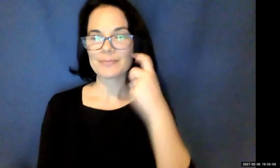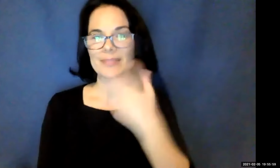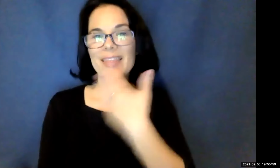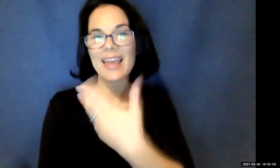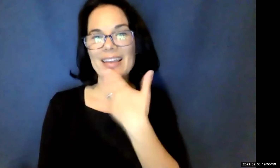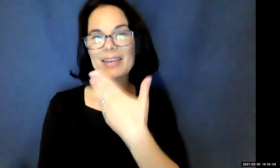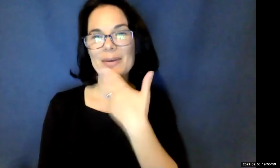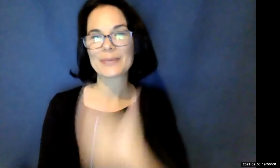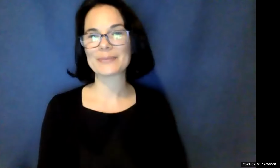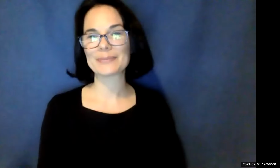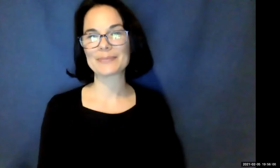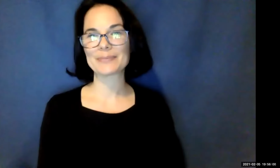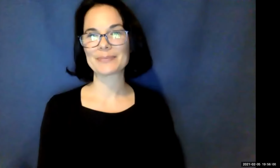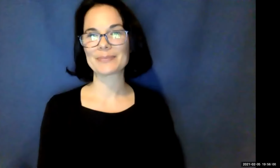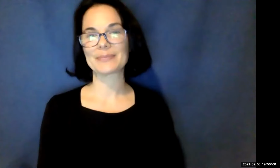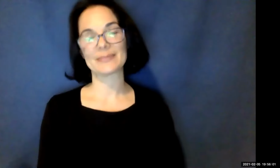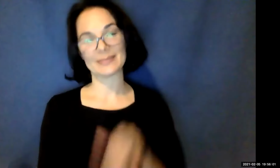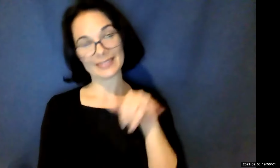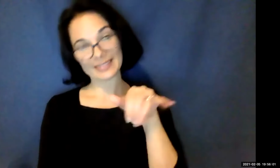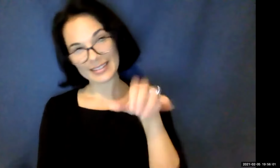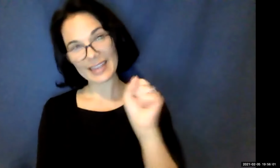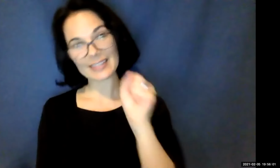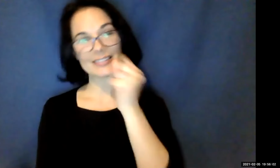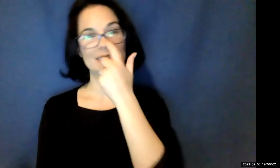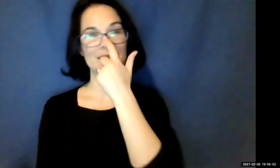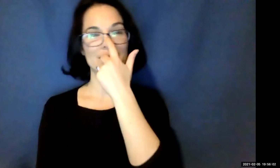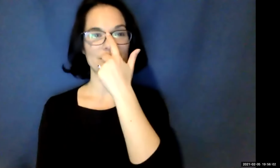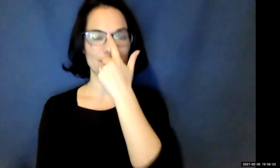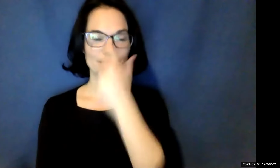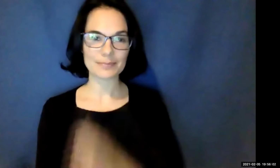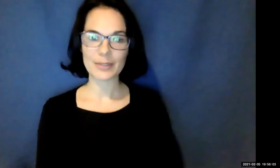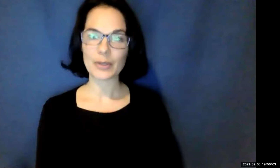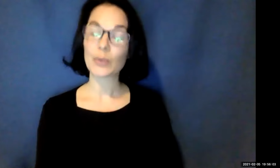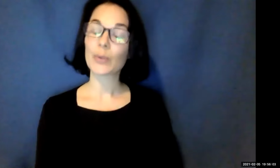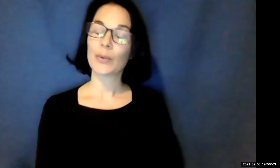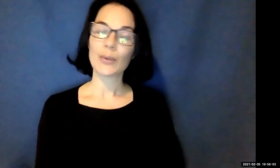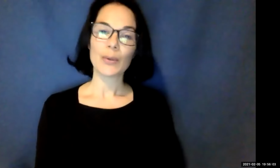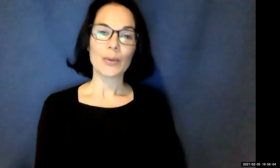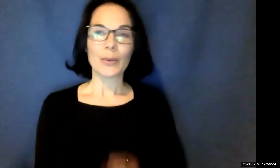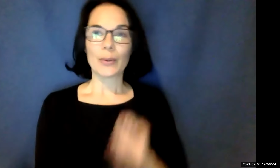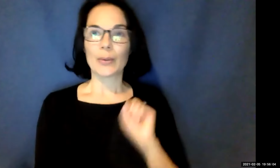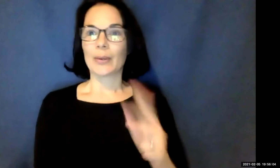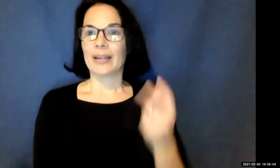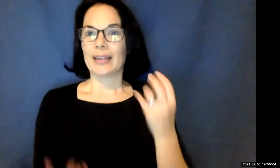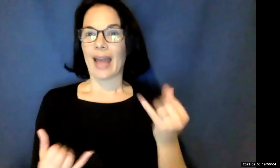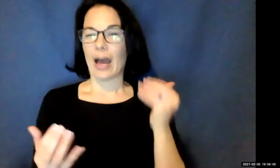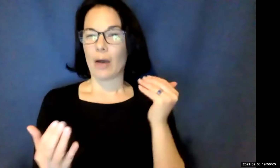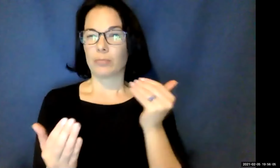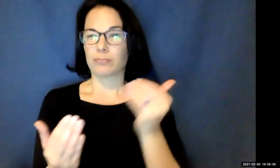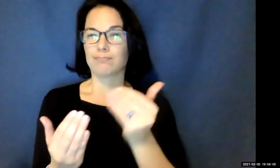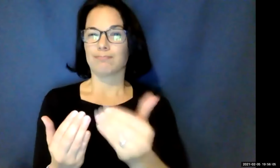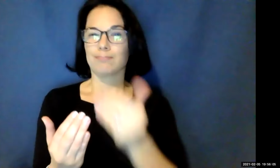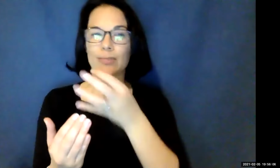Thank you, thank you. Yes. Okay, so we’re running a little close to our end time.